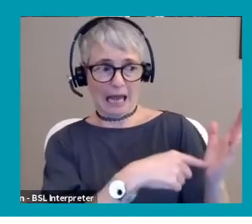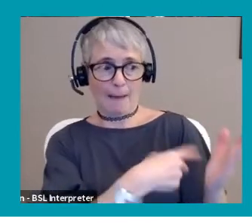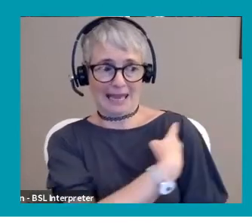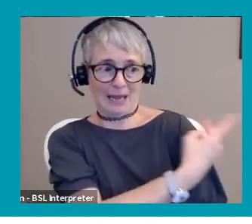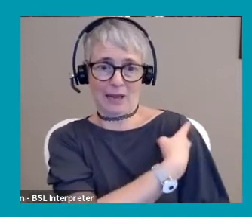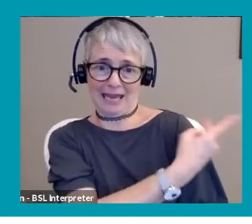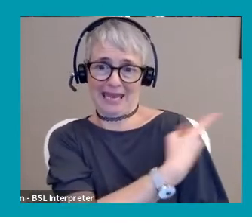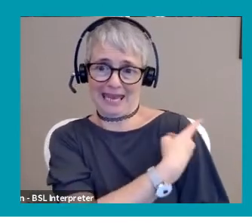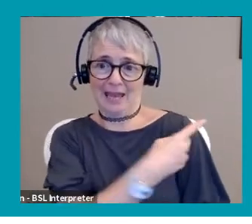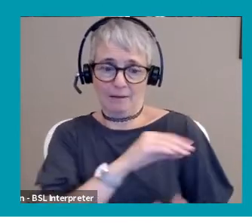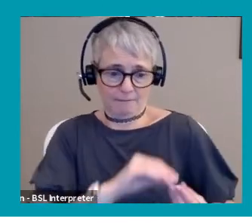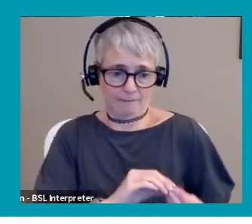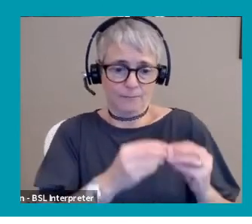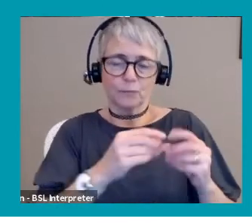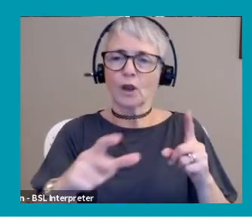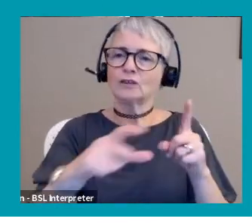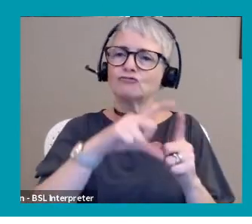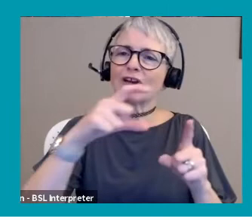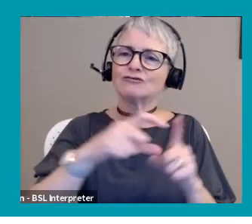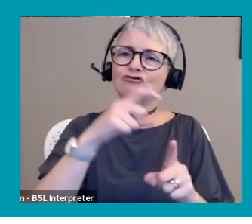up a big directly of job search sites.